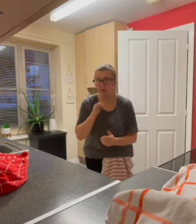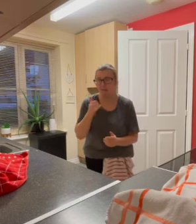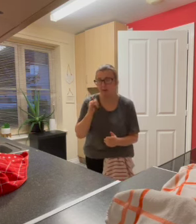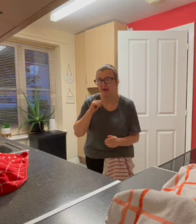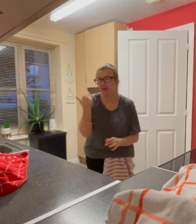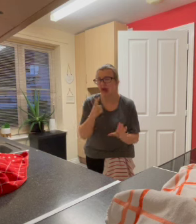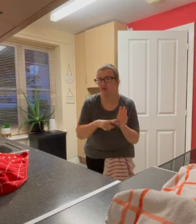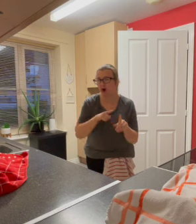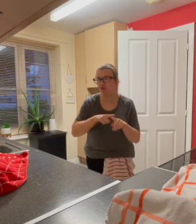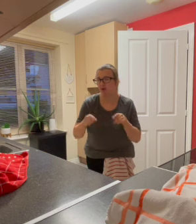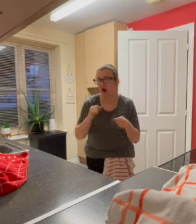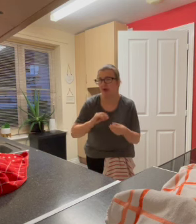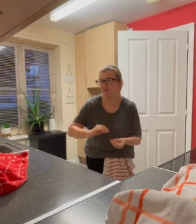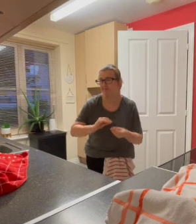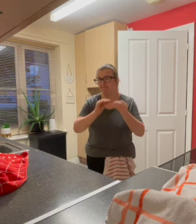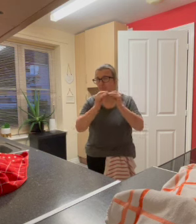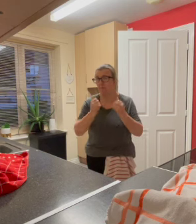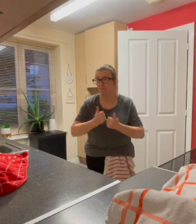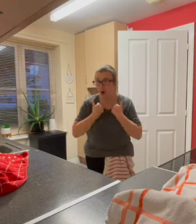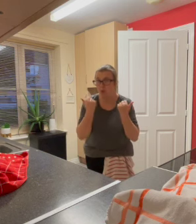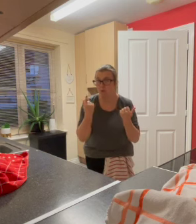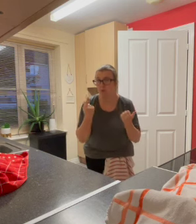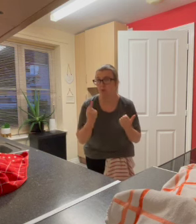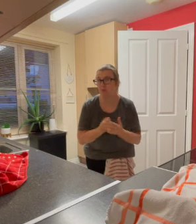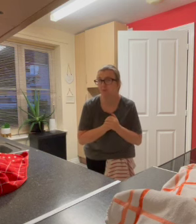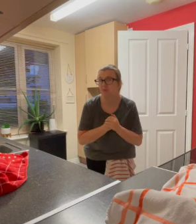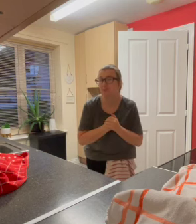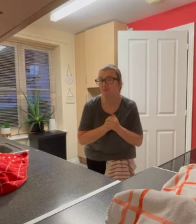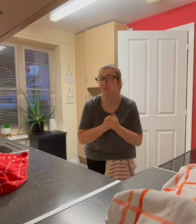maybe next year I try create my own recipe.